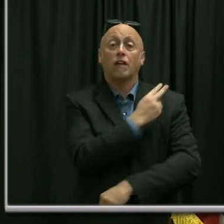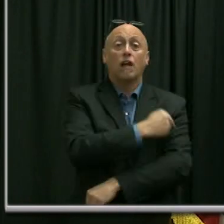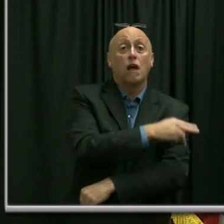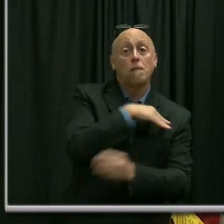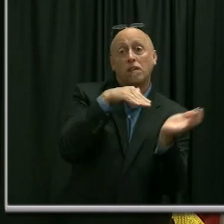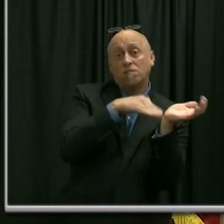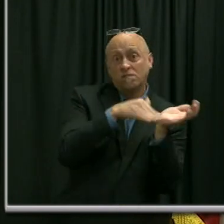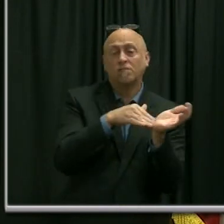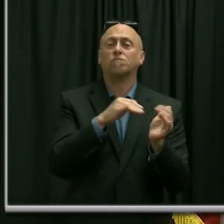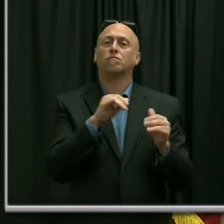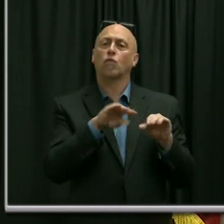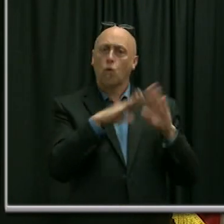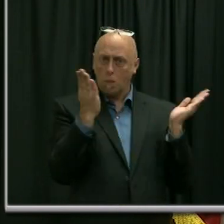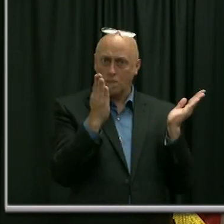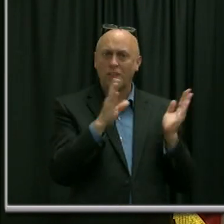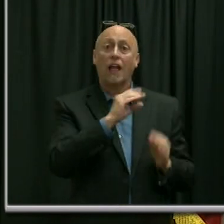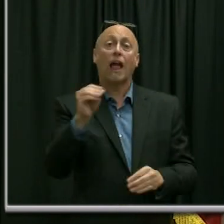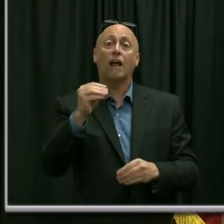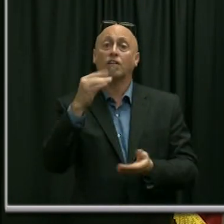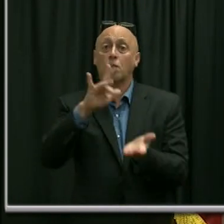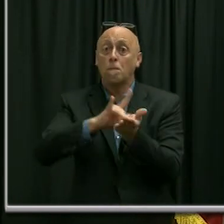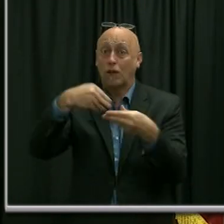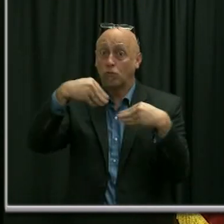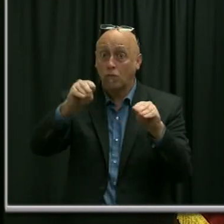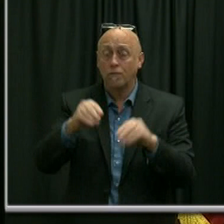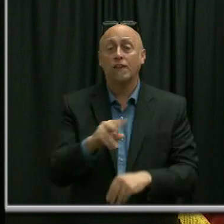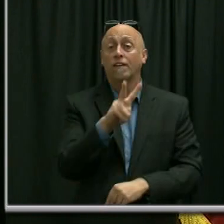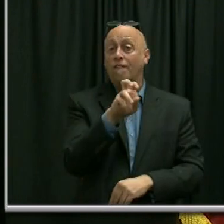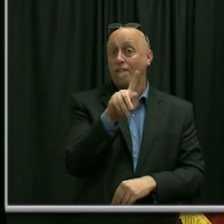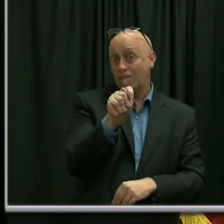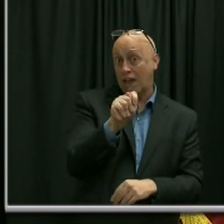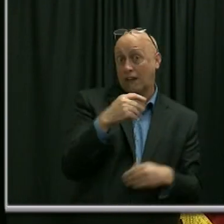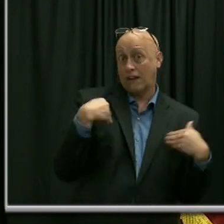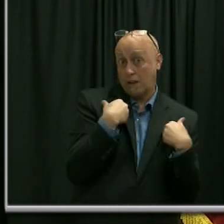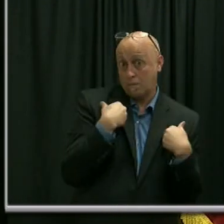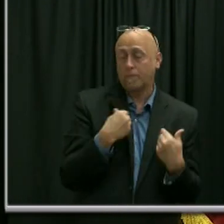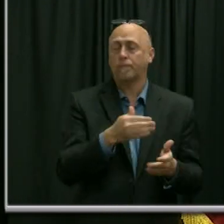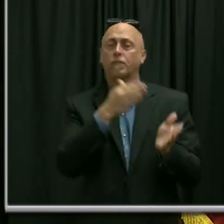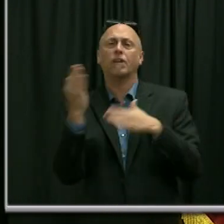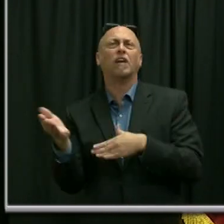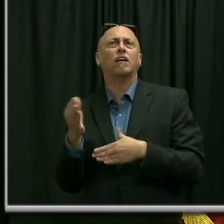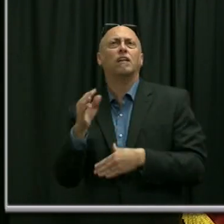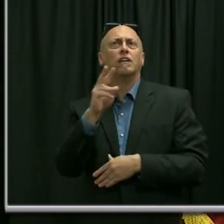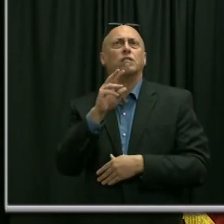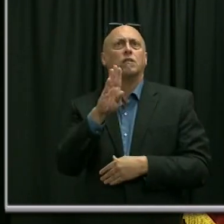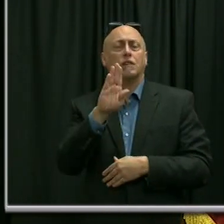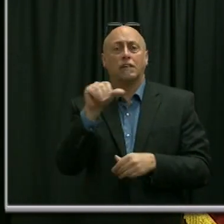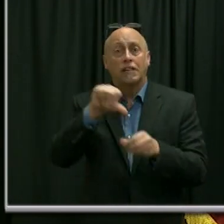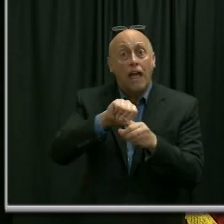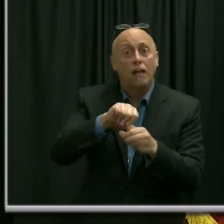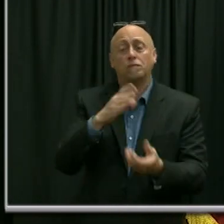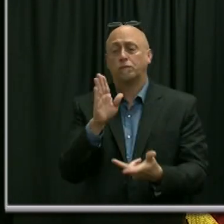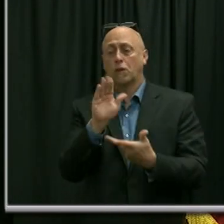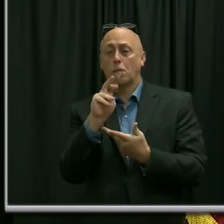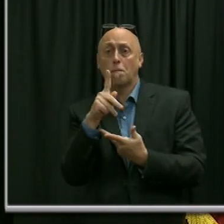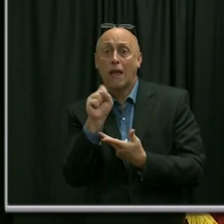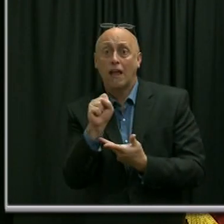BANKS HOSPITALS CLINICS DOCTORS OFFICES AND PHARMACIES